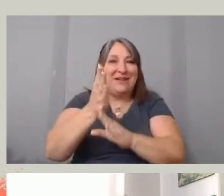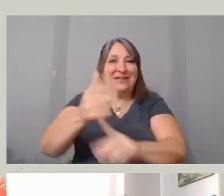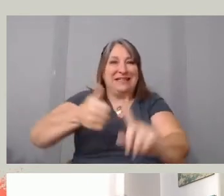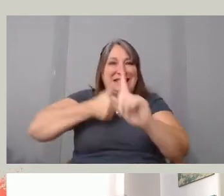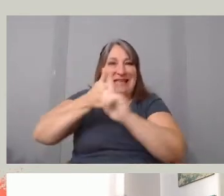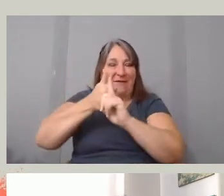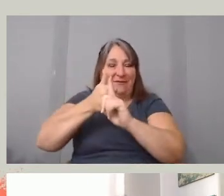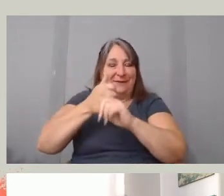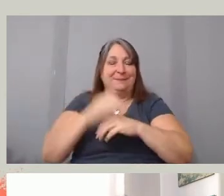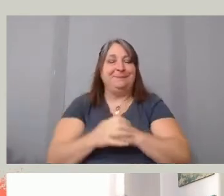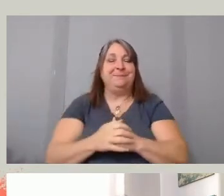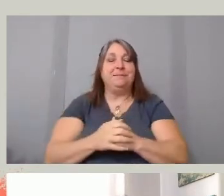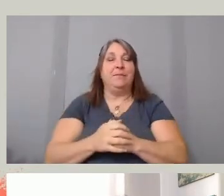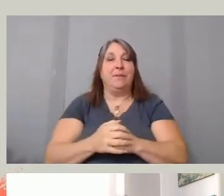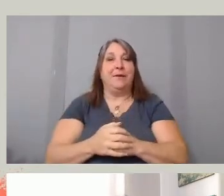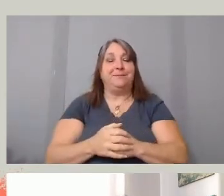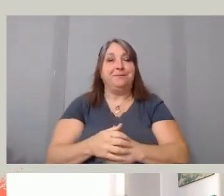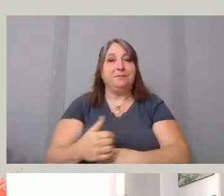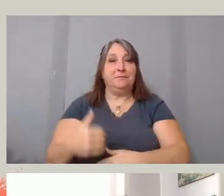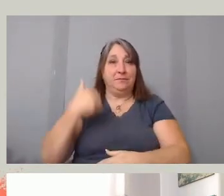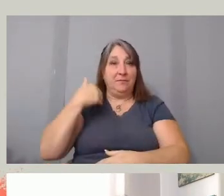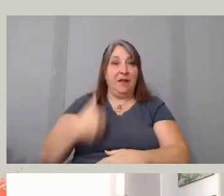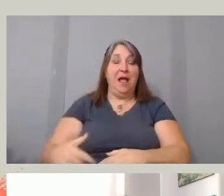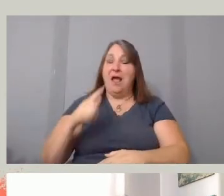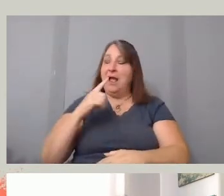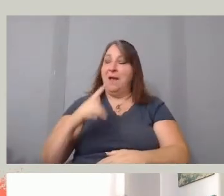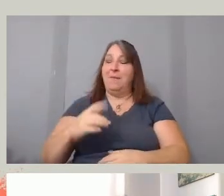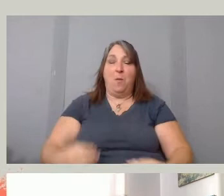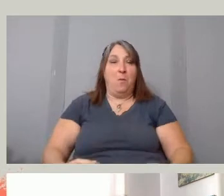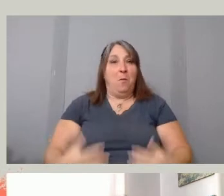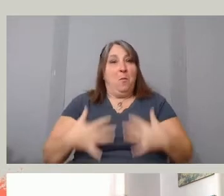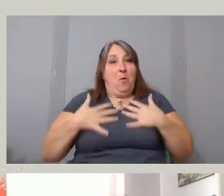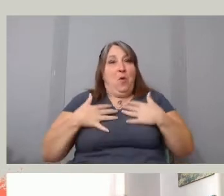And I am moved to know that I'm in your company.